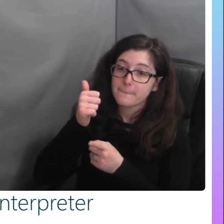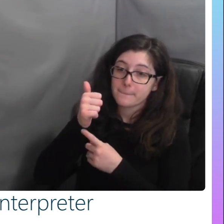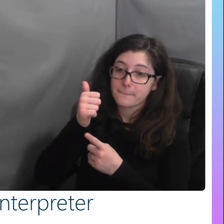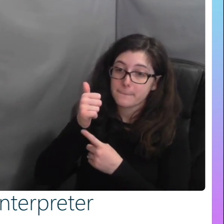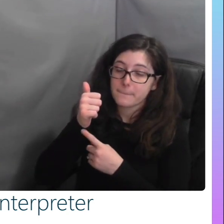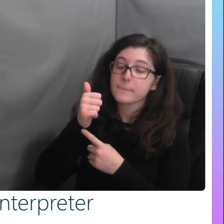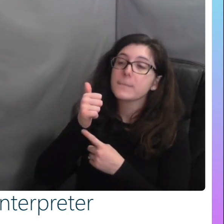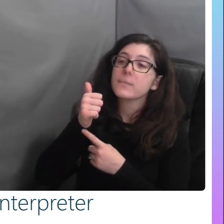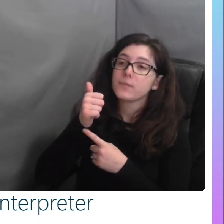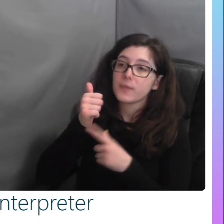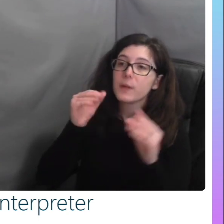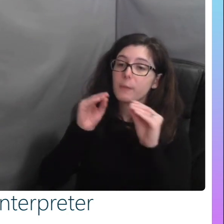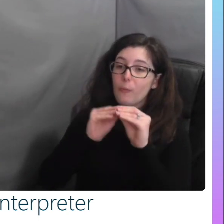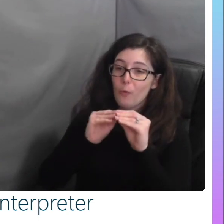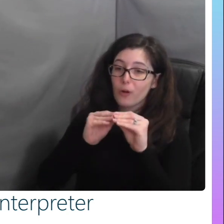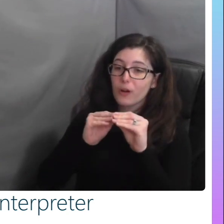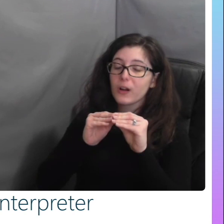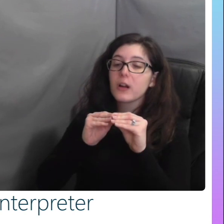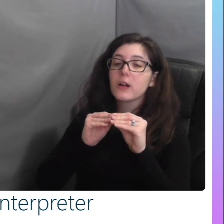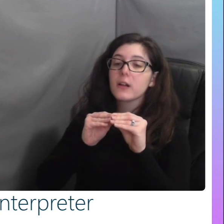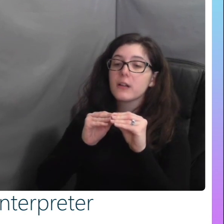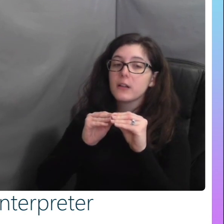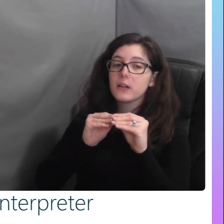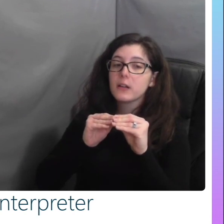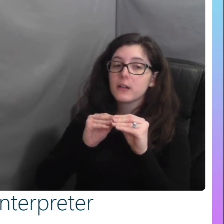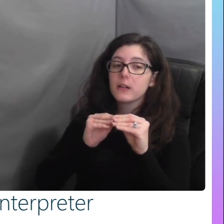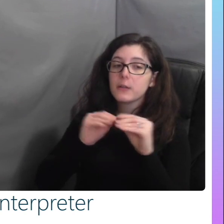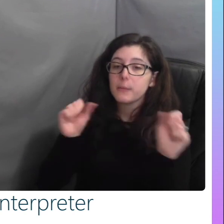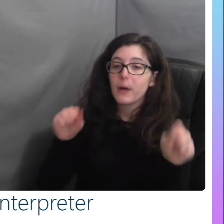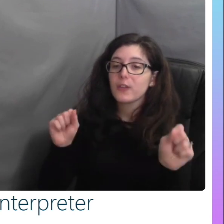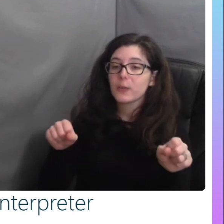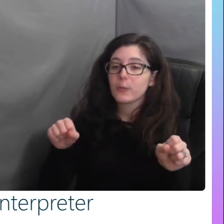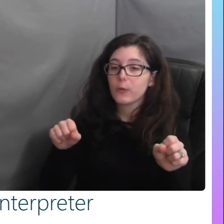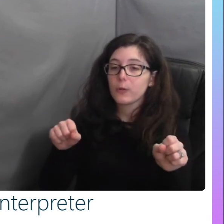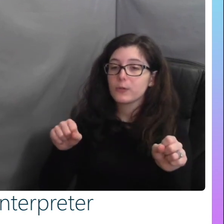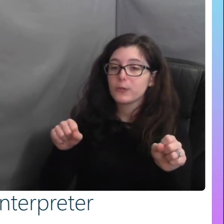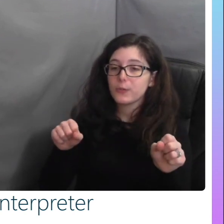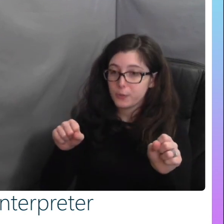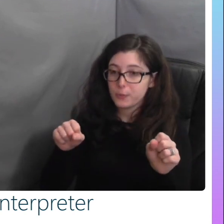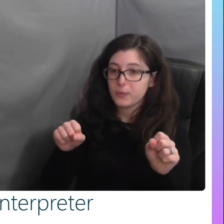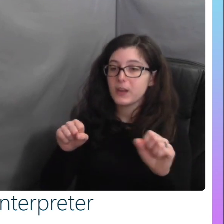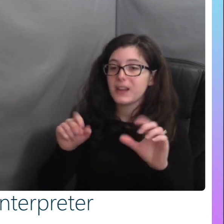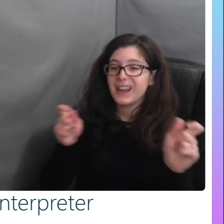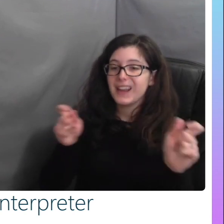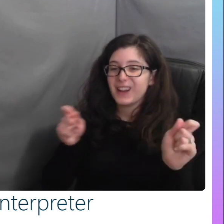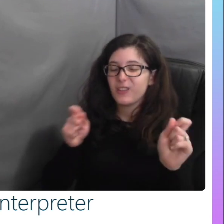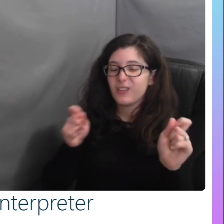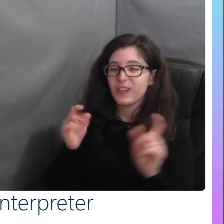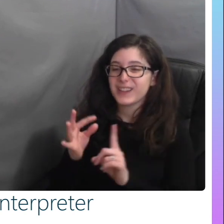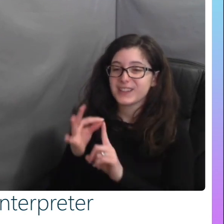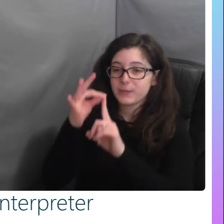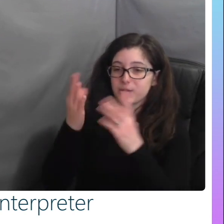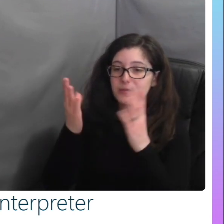to be able to deal with exceptions request, because they may be the position who has a high enough authority and budget authority